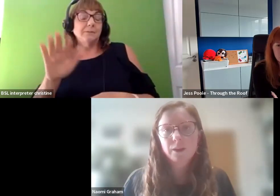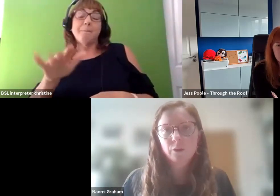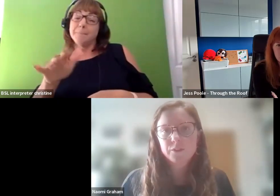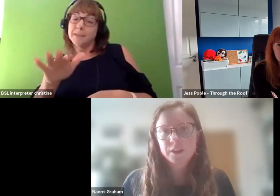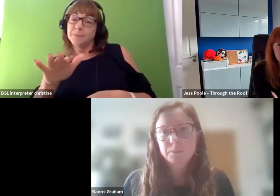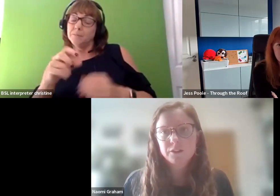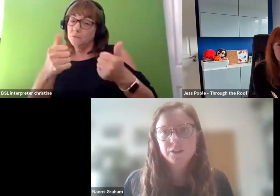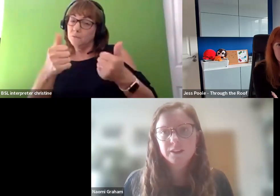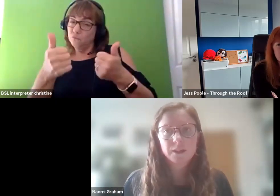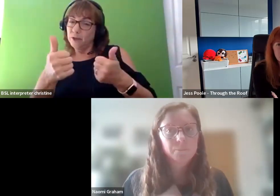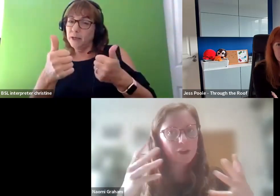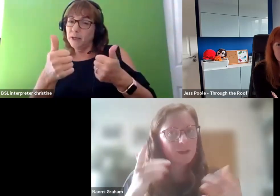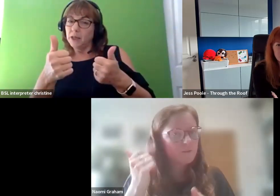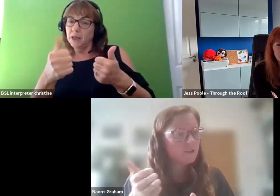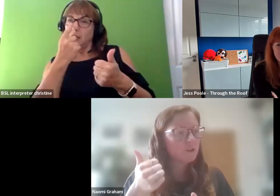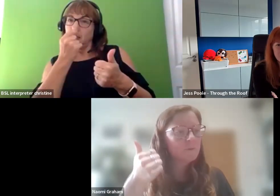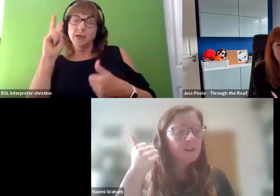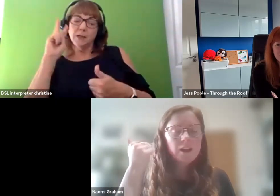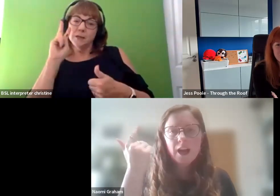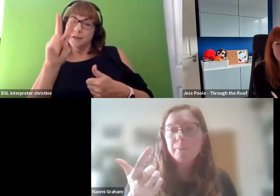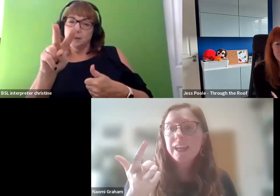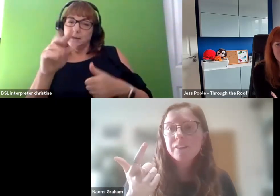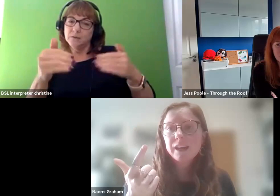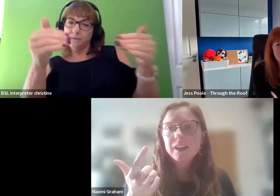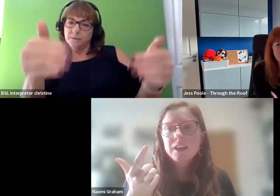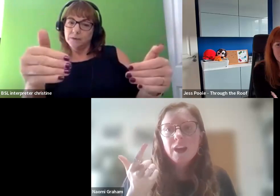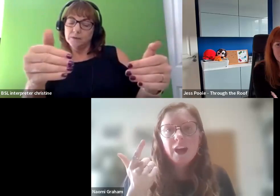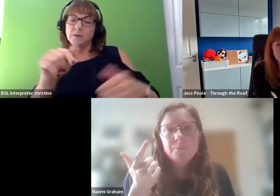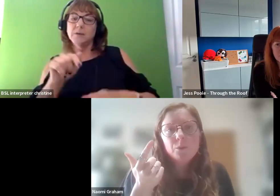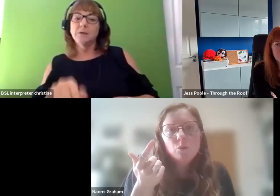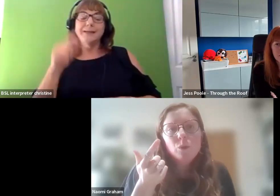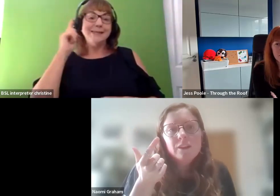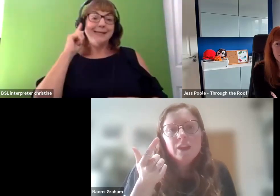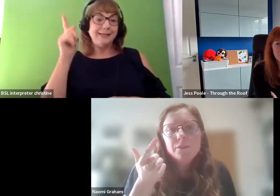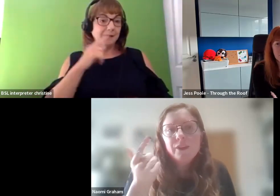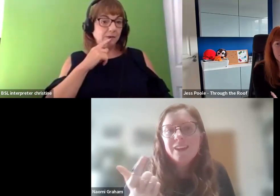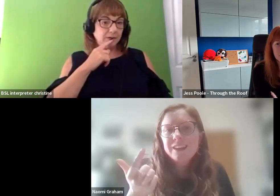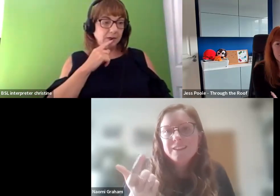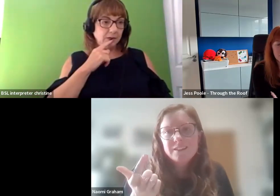going on that's going to be distracting, so that's visual. Hearing, we in terms of hearing